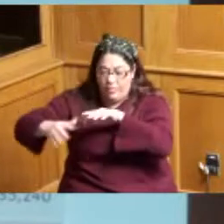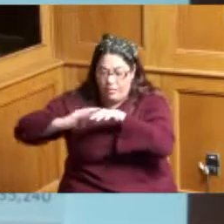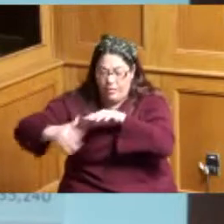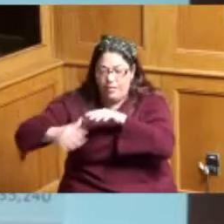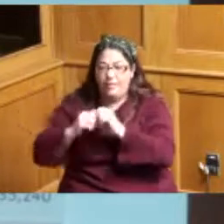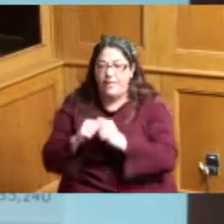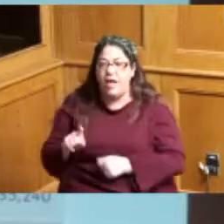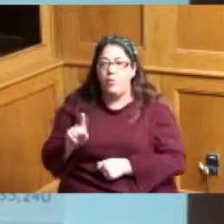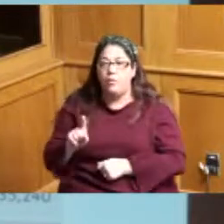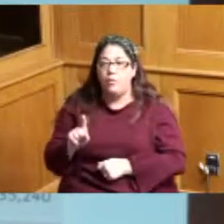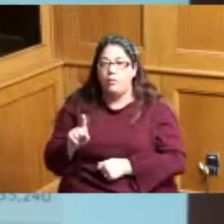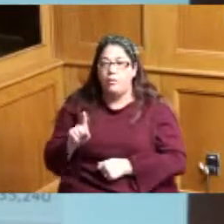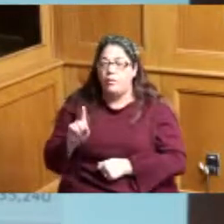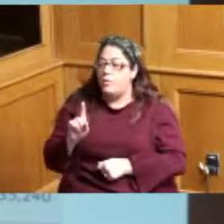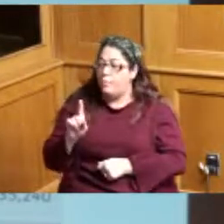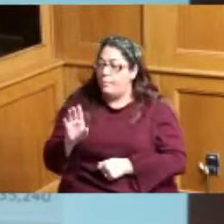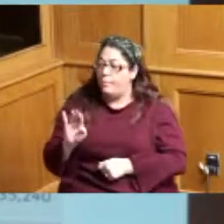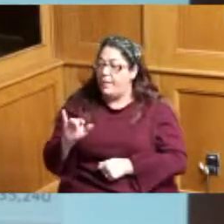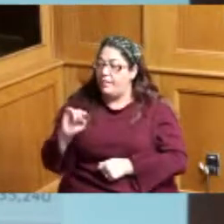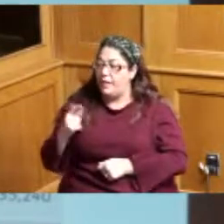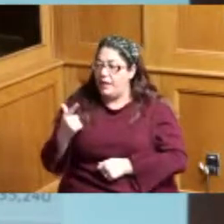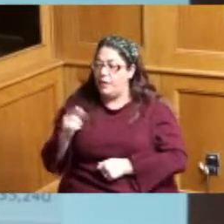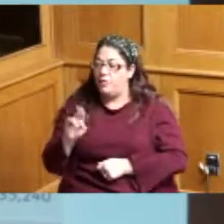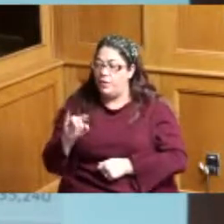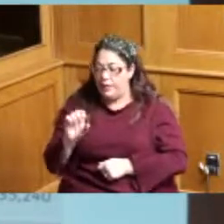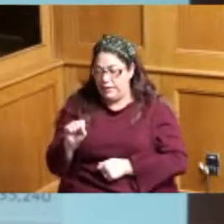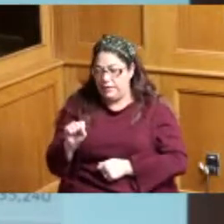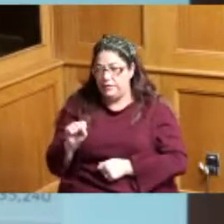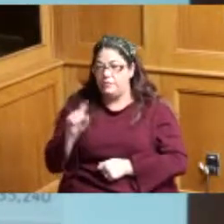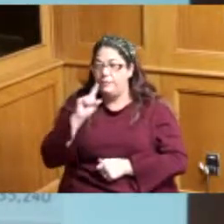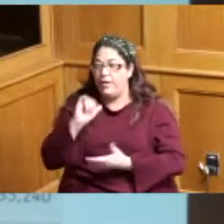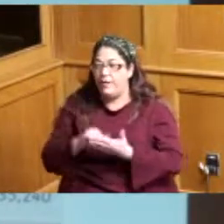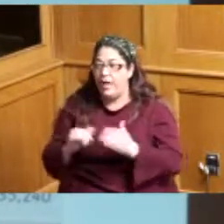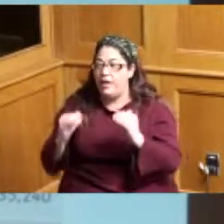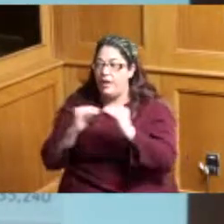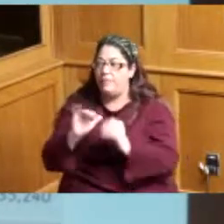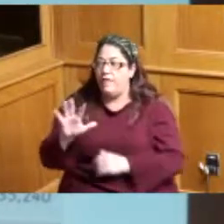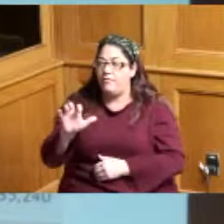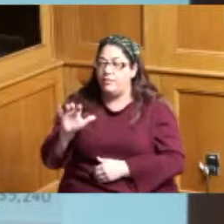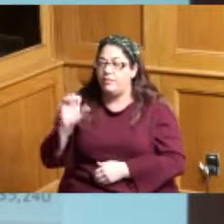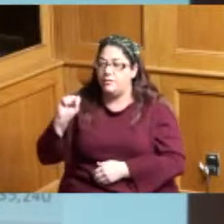square feet of impervious area so we then take the total imperviousness of each category of customer